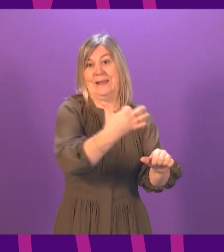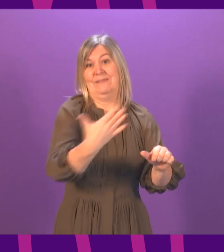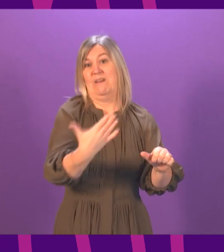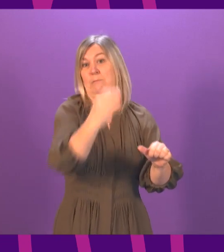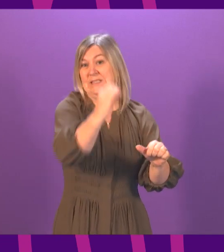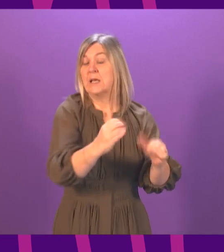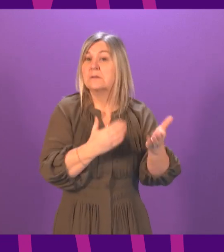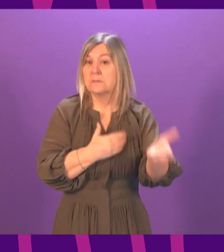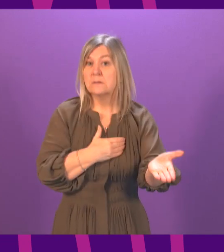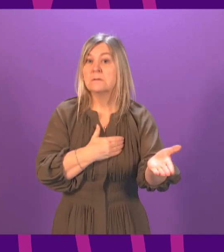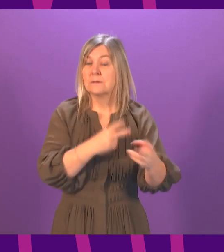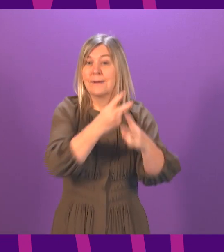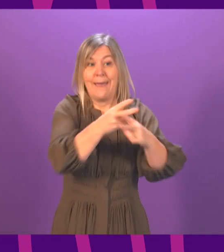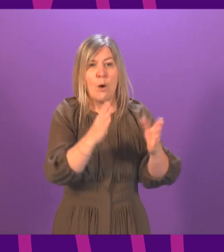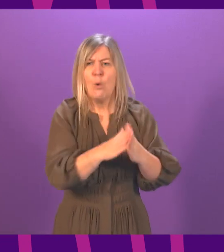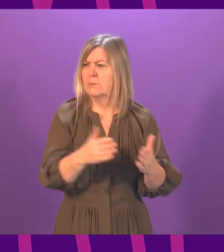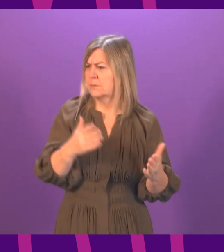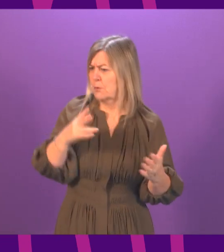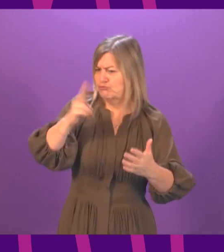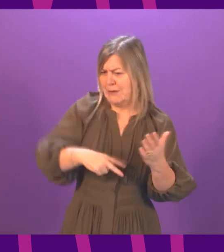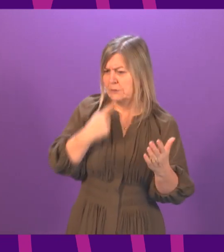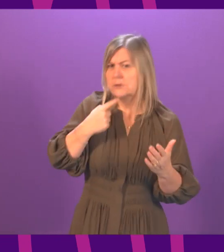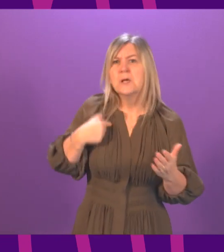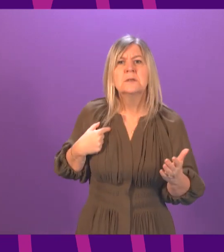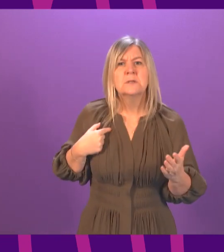I was reading yesterday—I think in the Health Service Journal—about concerns regarding the